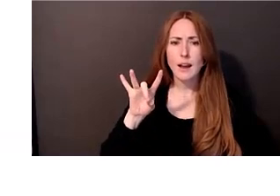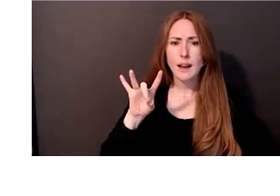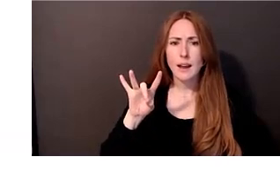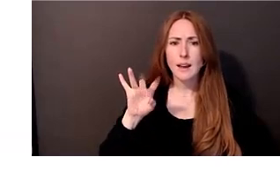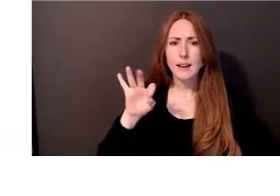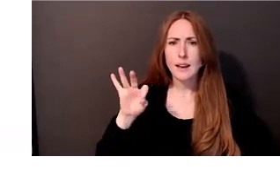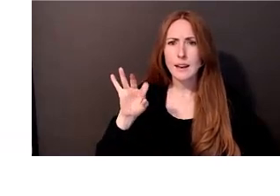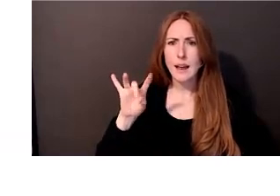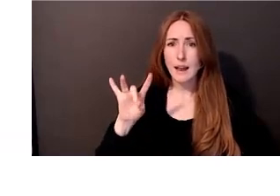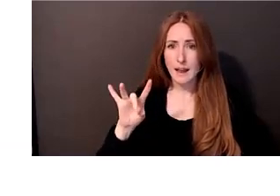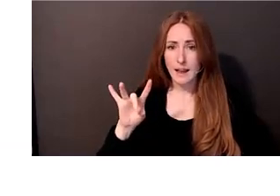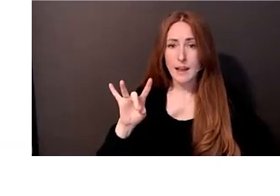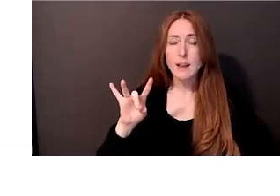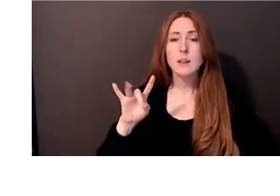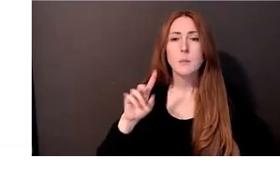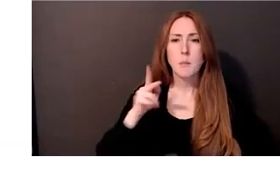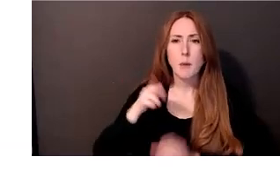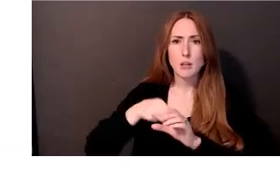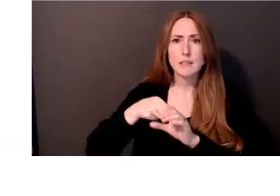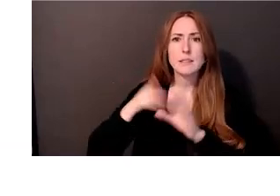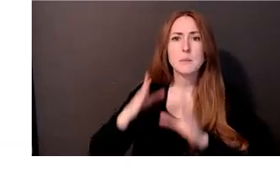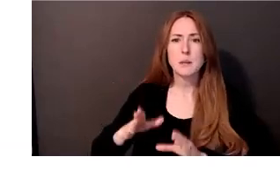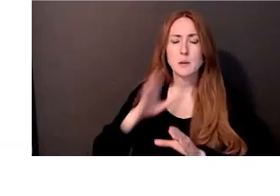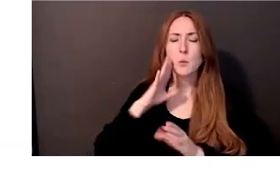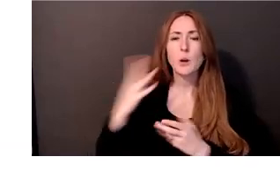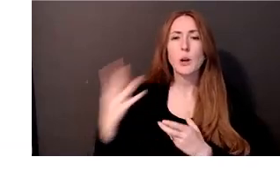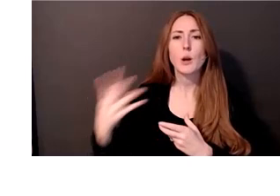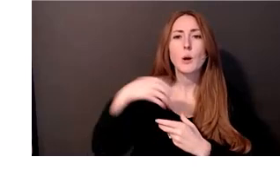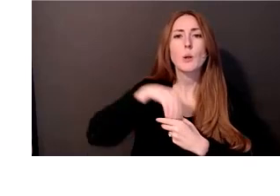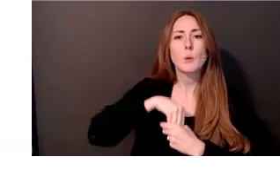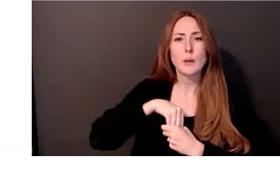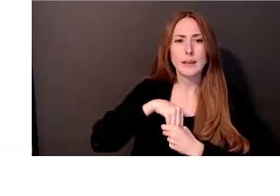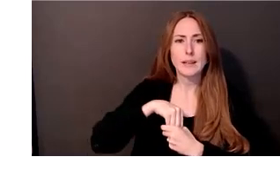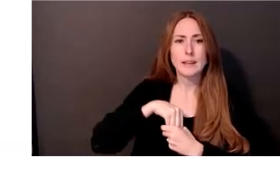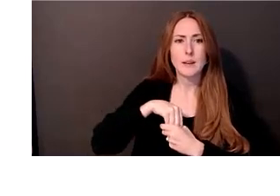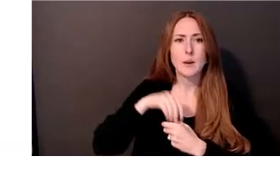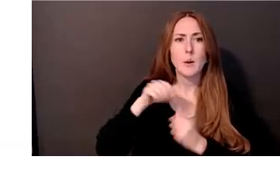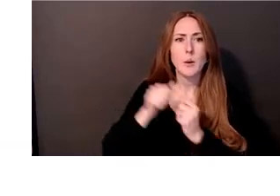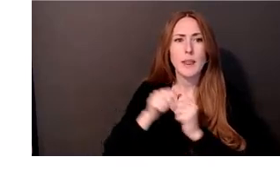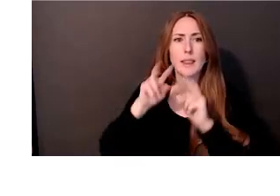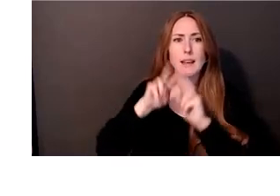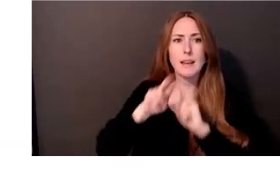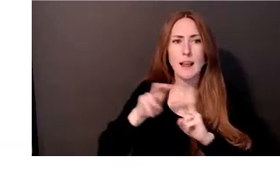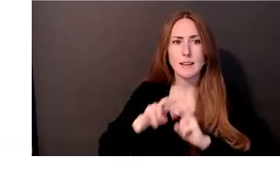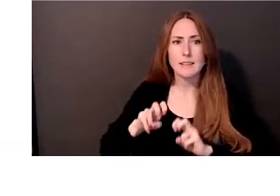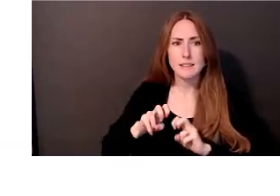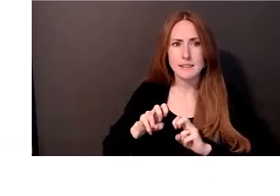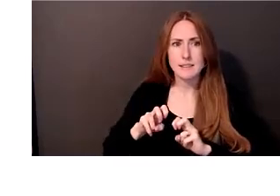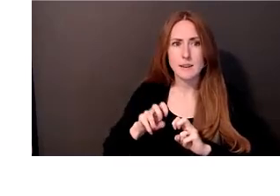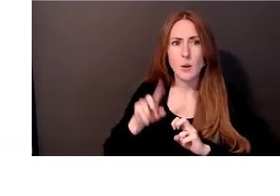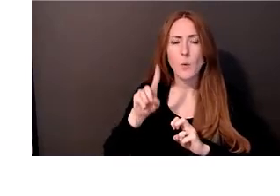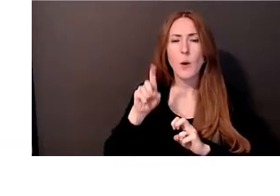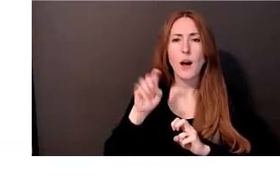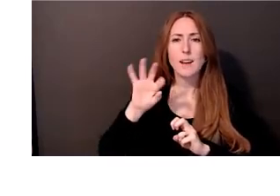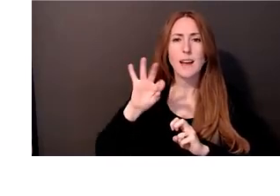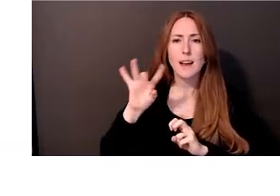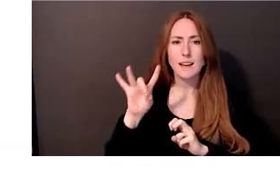were included in the data analysis for the survey. The third project was a qualitative study